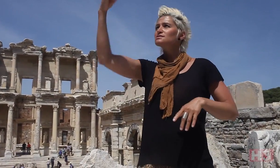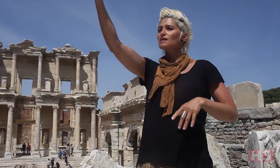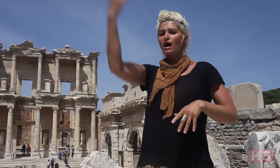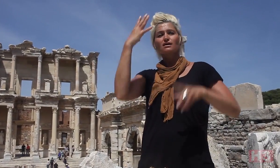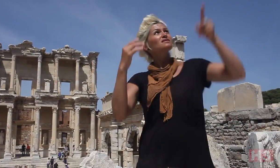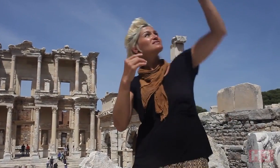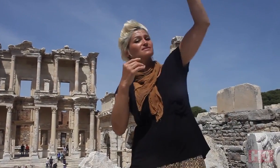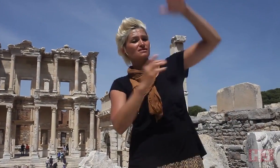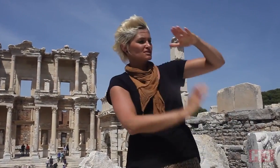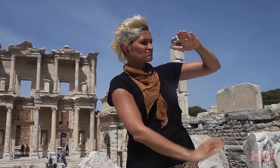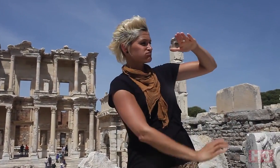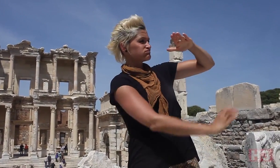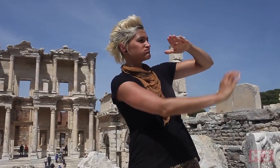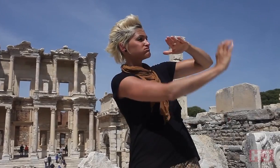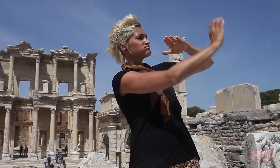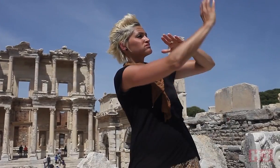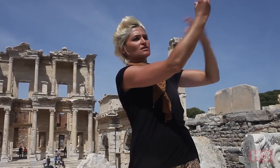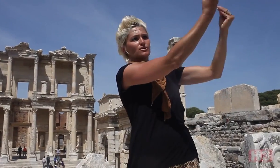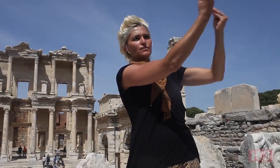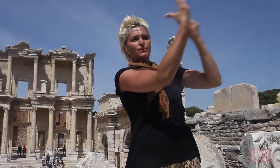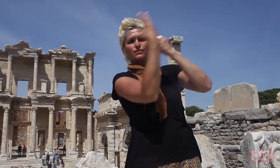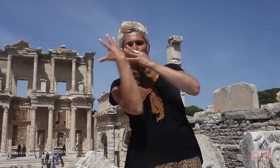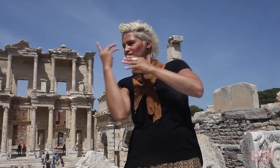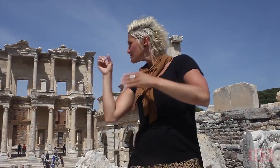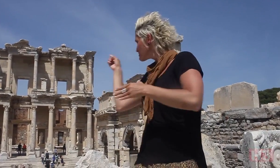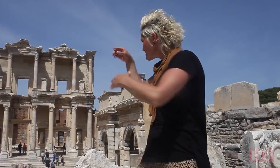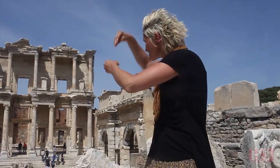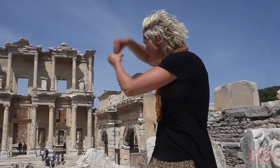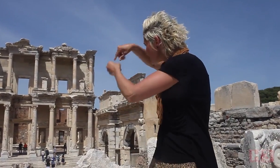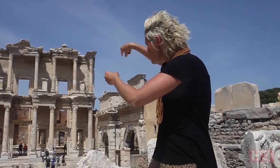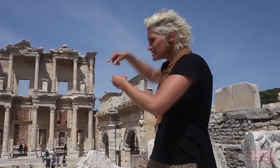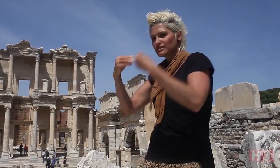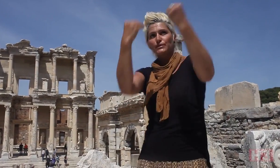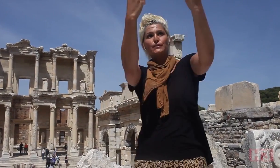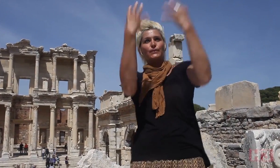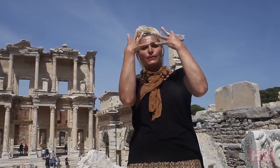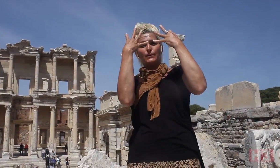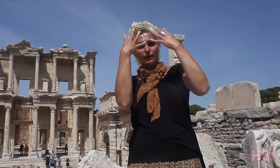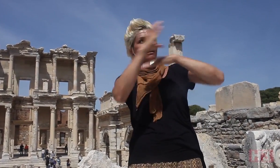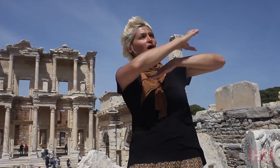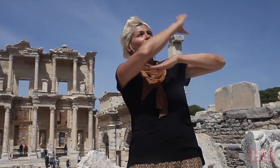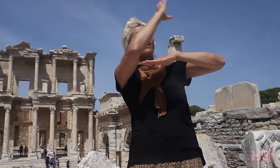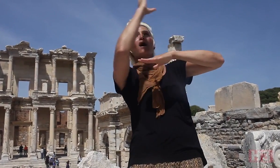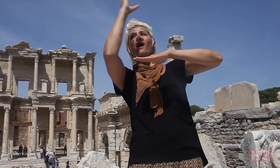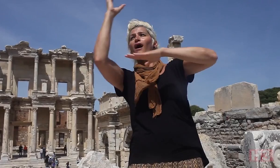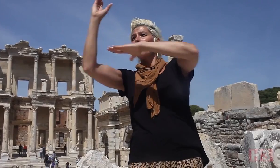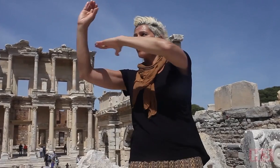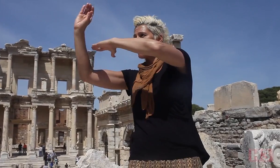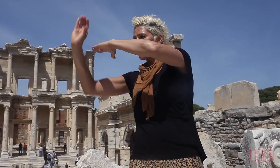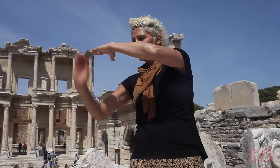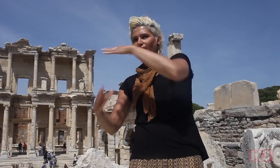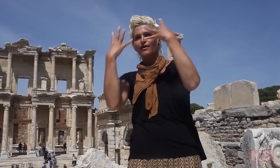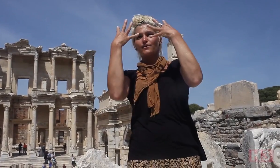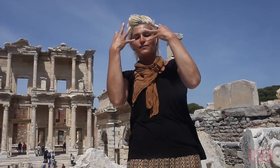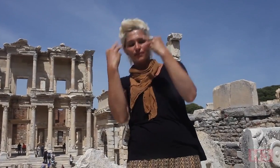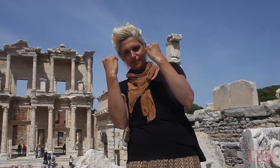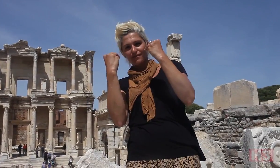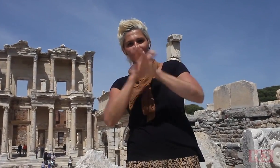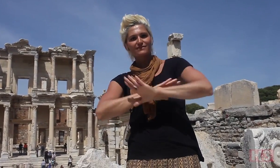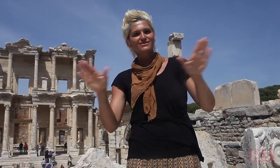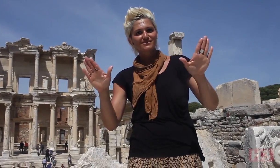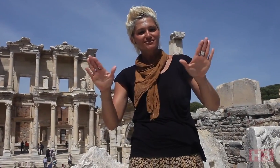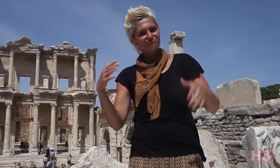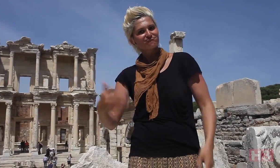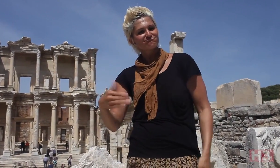It was built with windows that will receive sunlight from sunrise to sunset and close when it becomes dark.